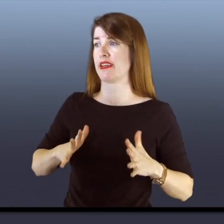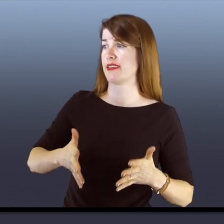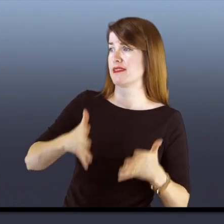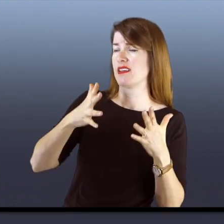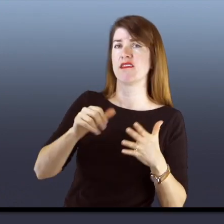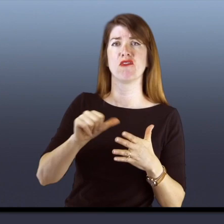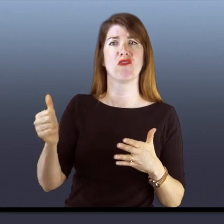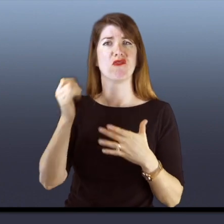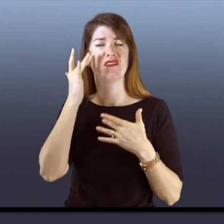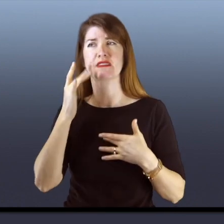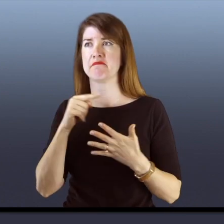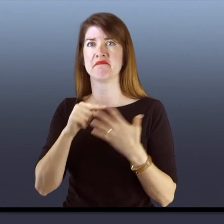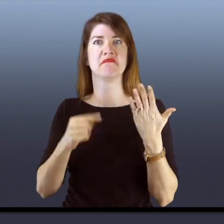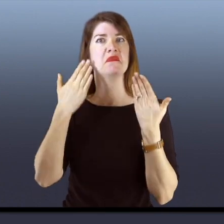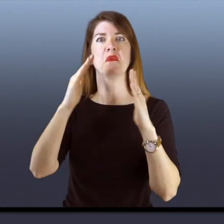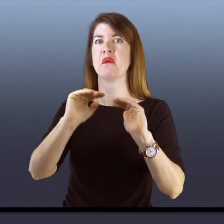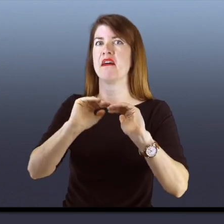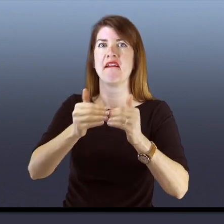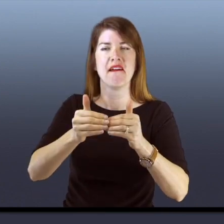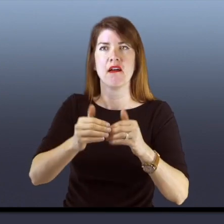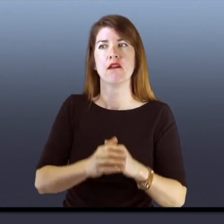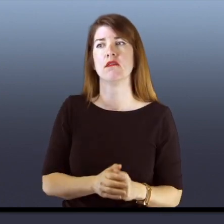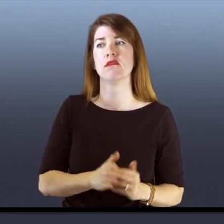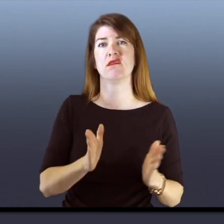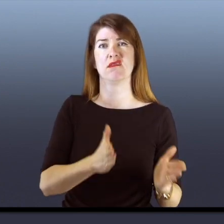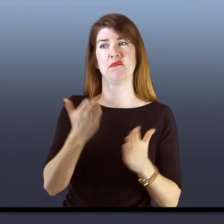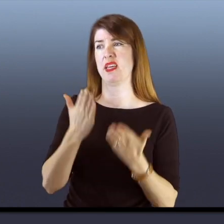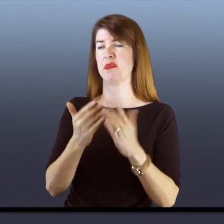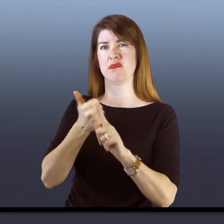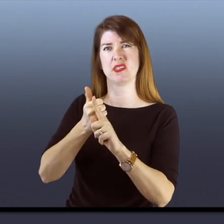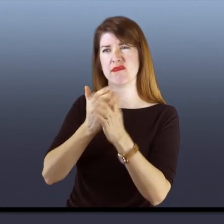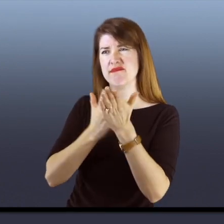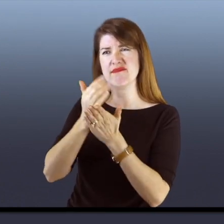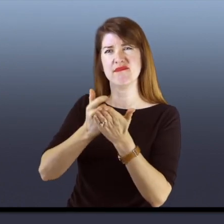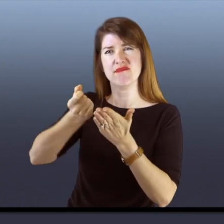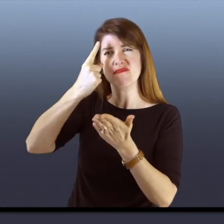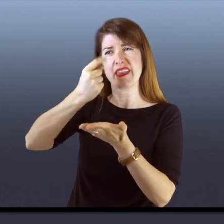So how to actually sit down with a counselor, how to express your feelings,